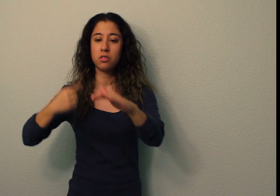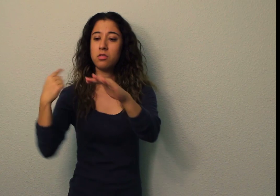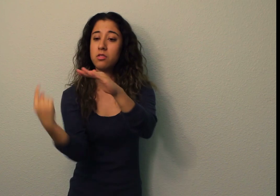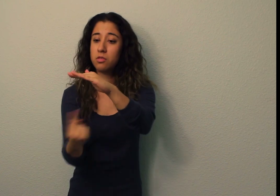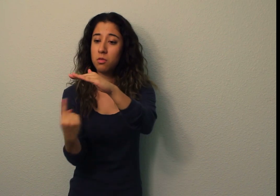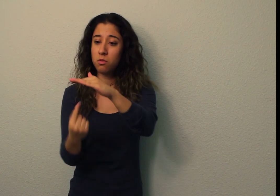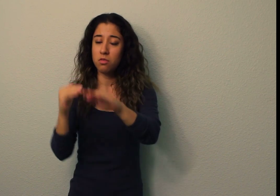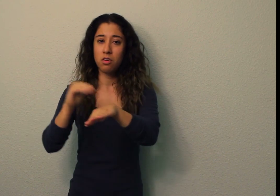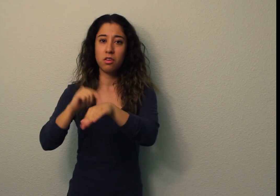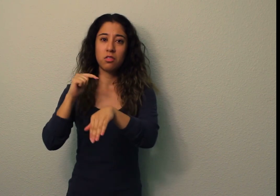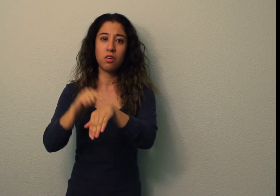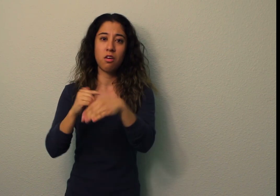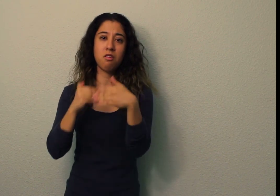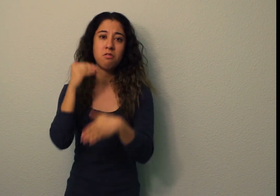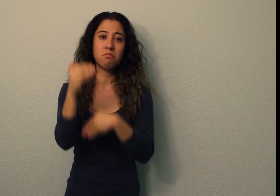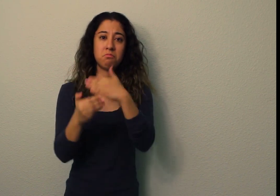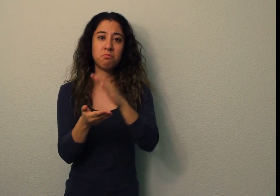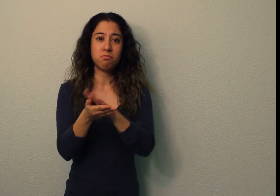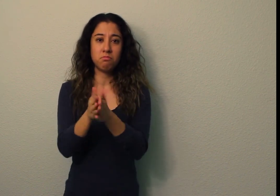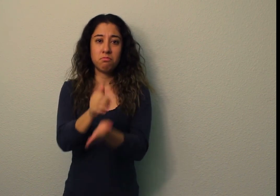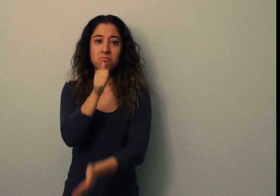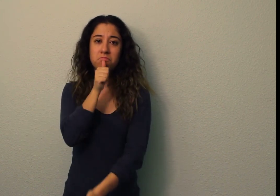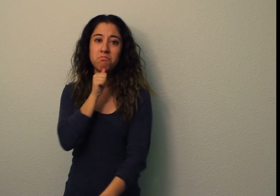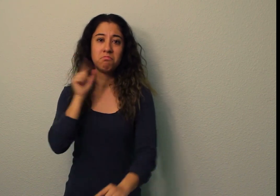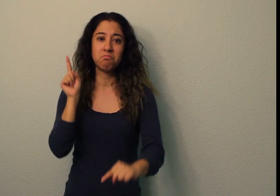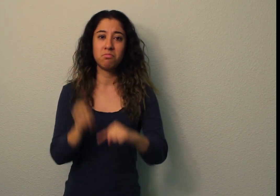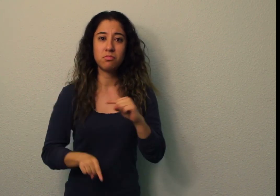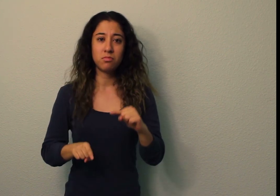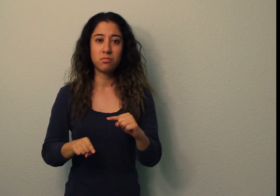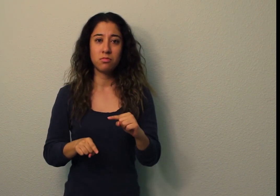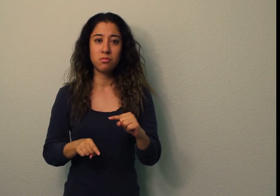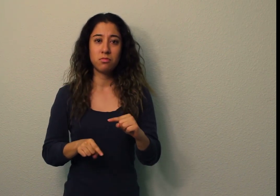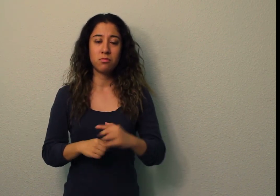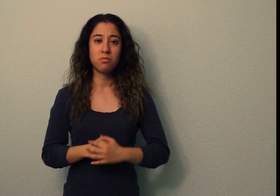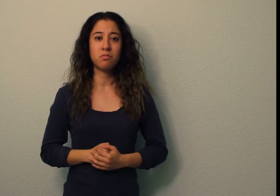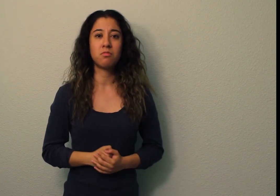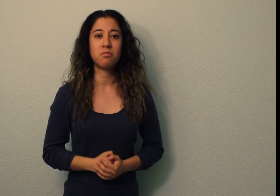The isolation at times was unbearable.